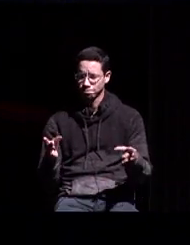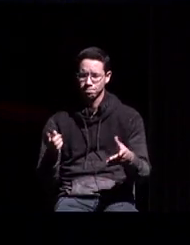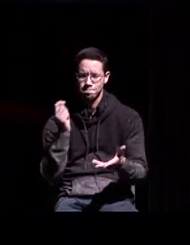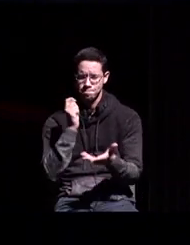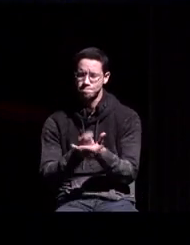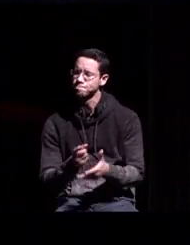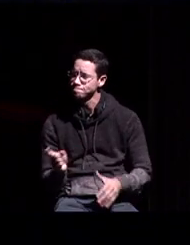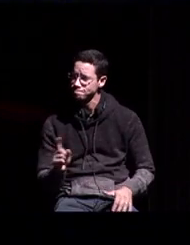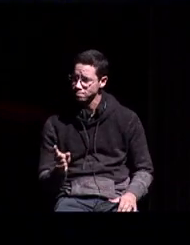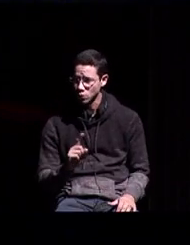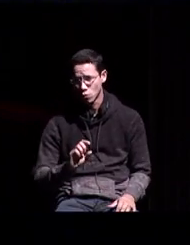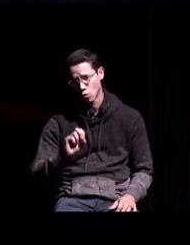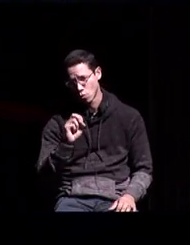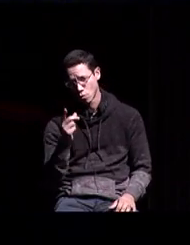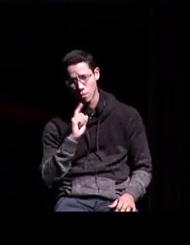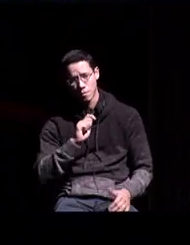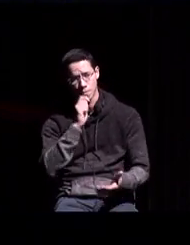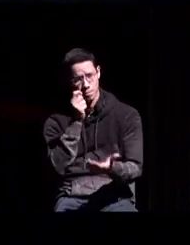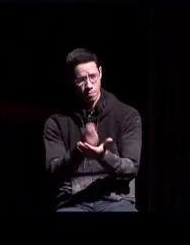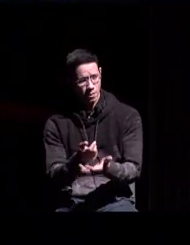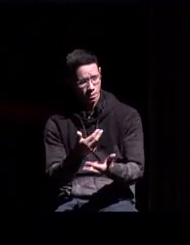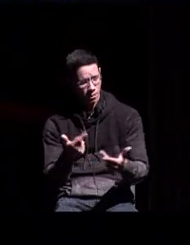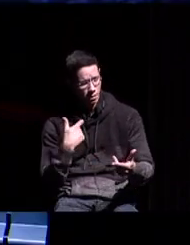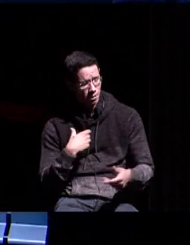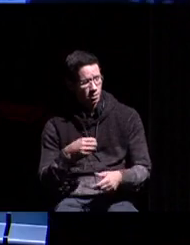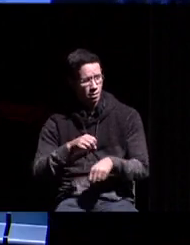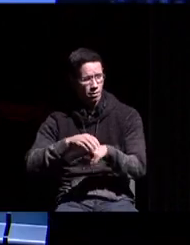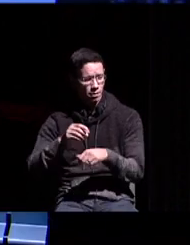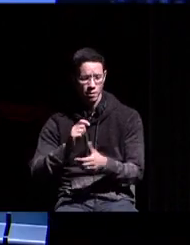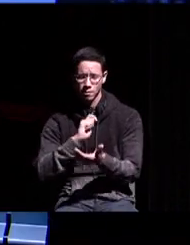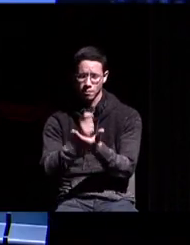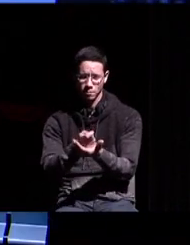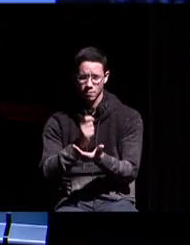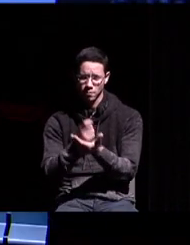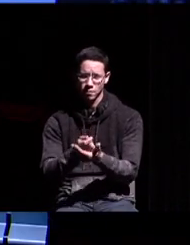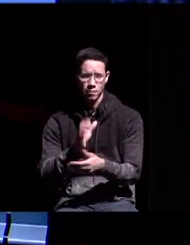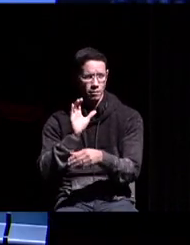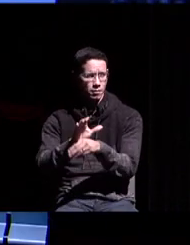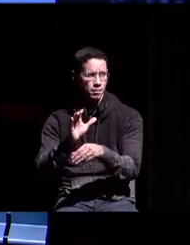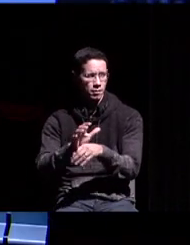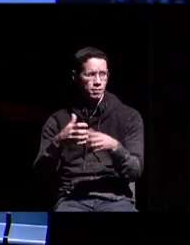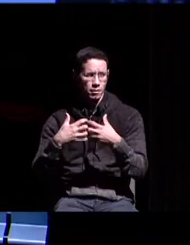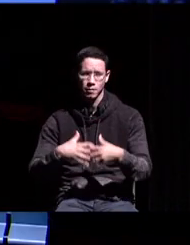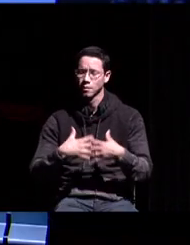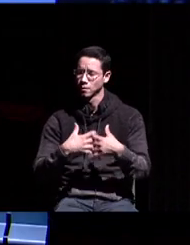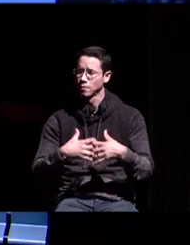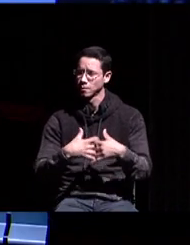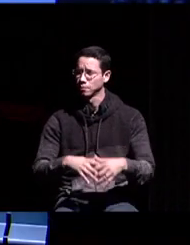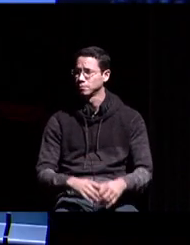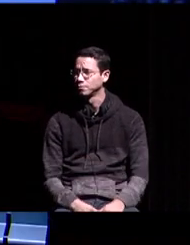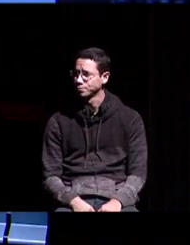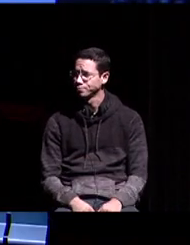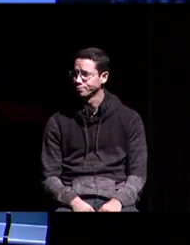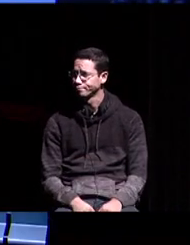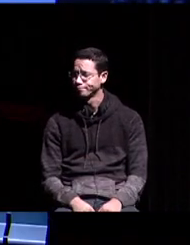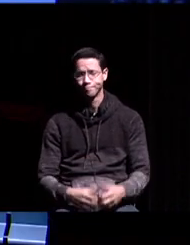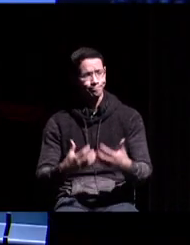the union’s fees. For proactive workers’ unions.